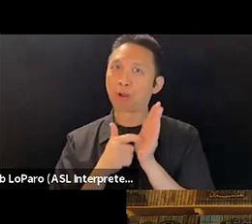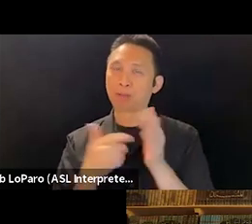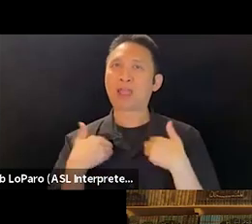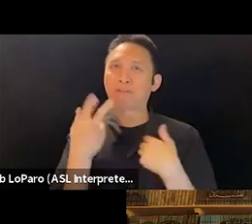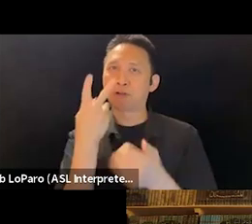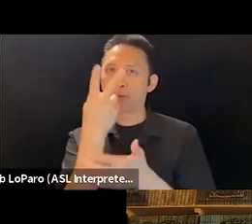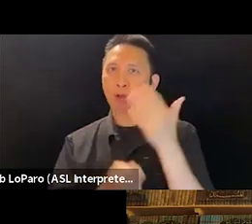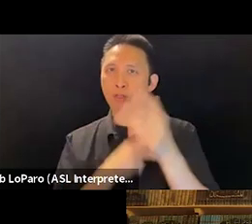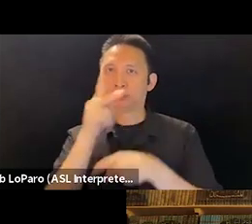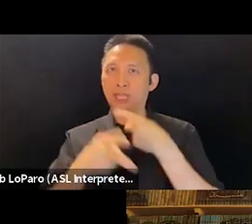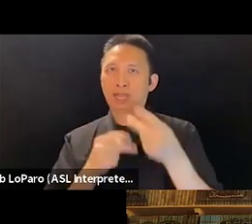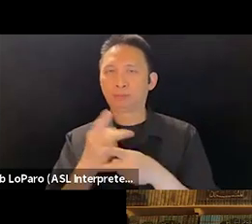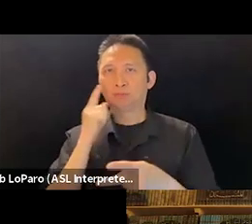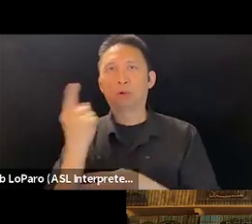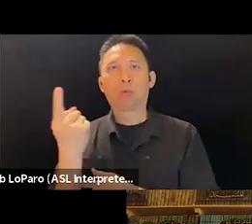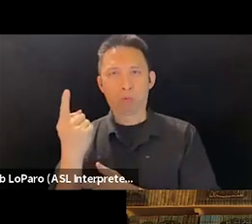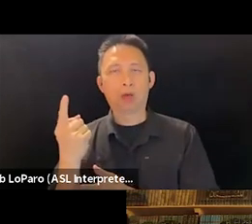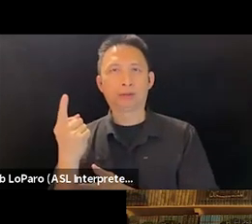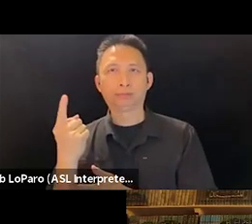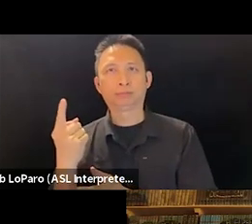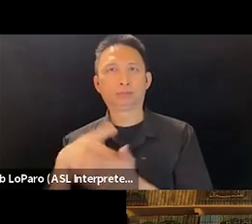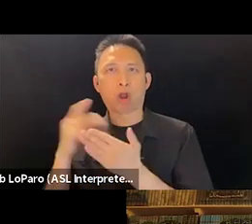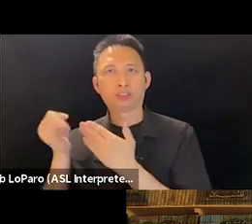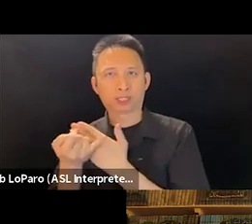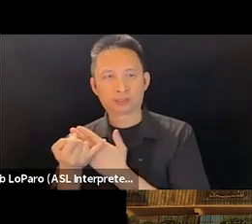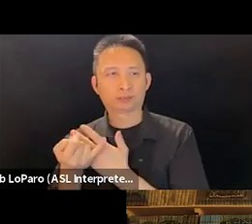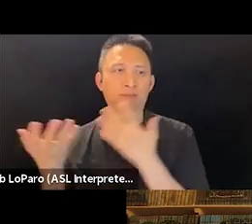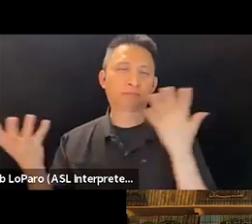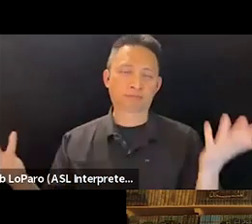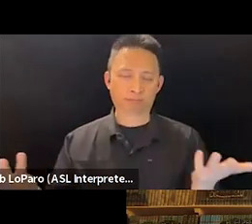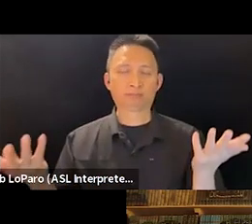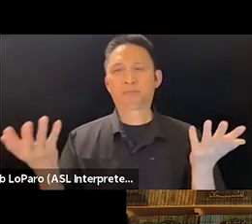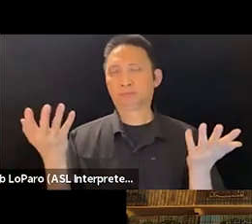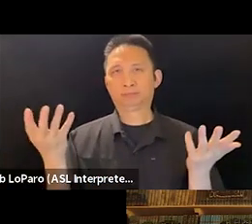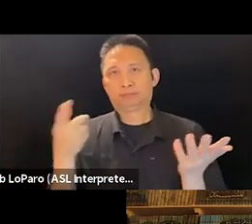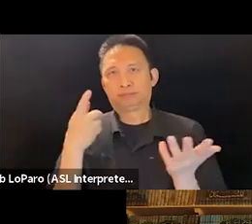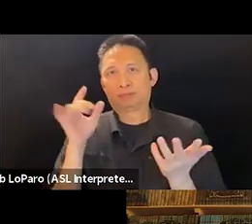it needs to be budgetary anyway in terms of budget and other things.